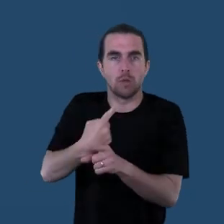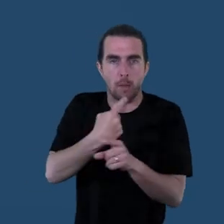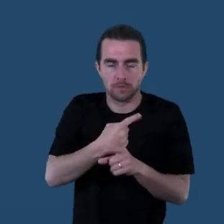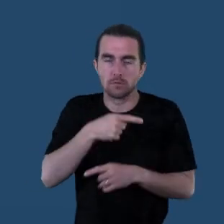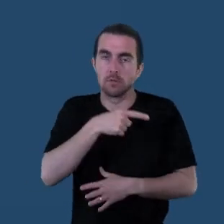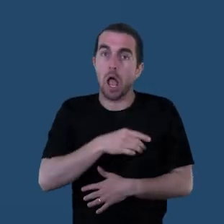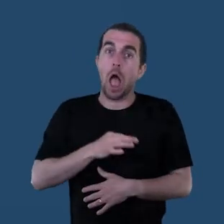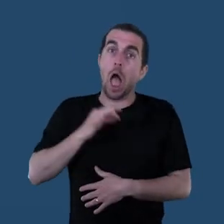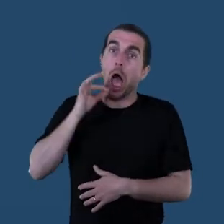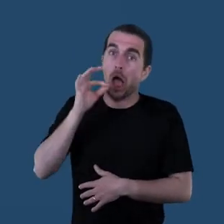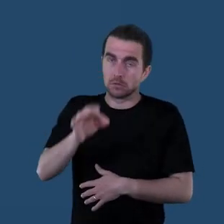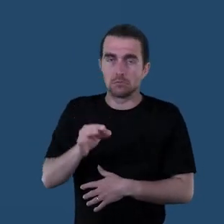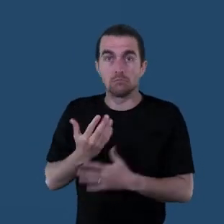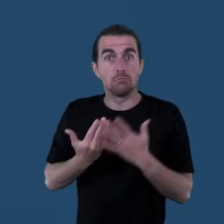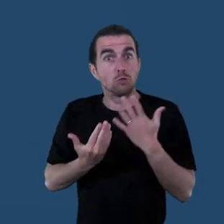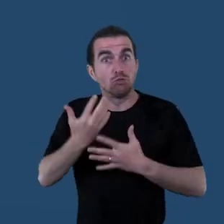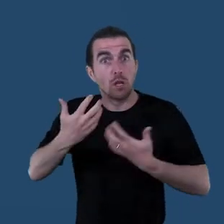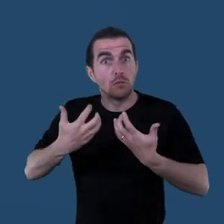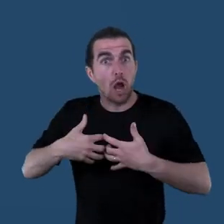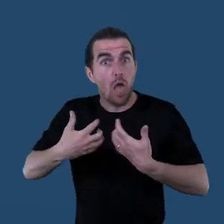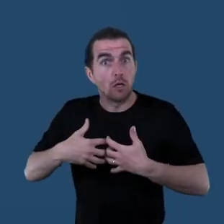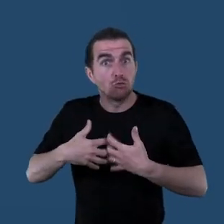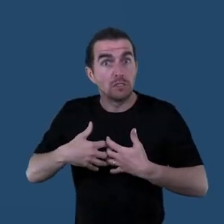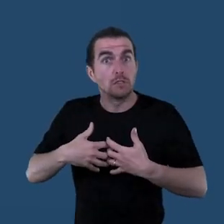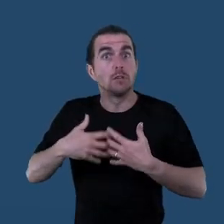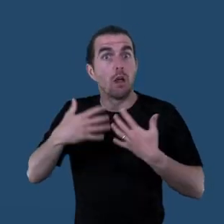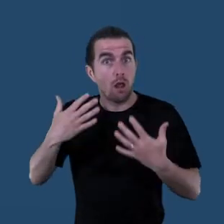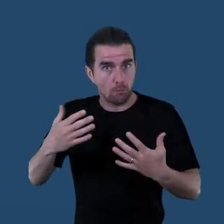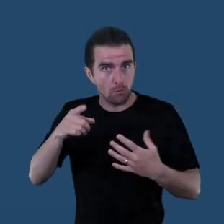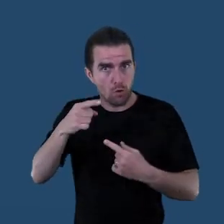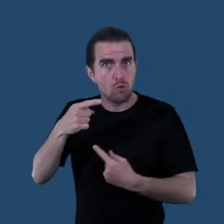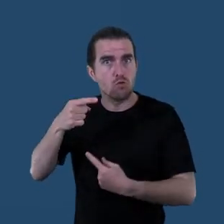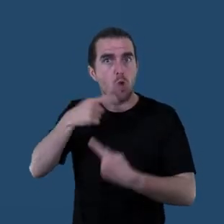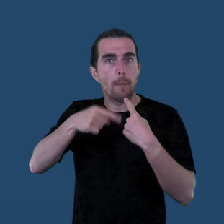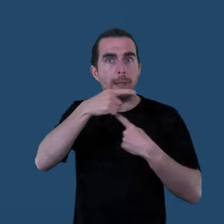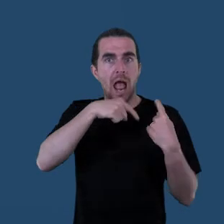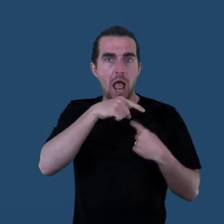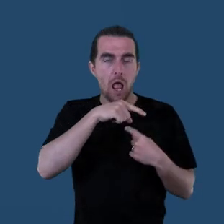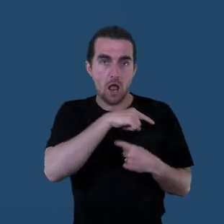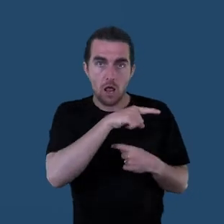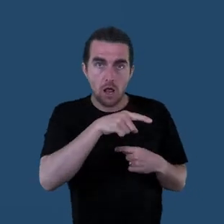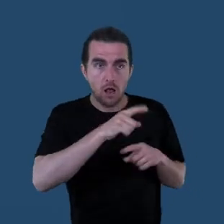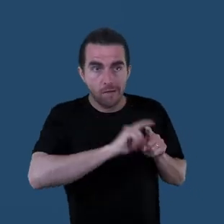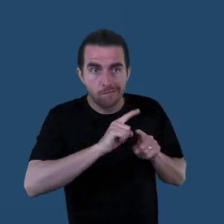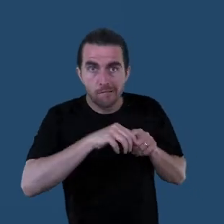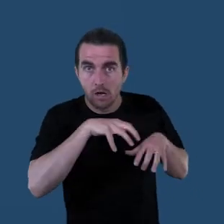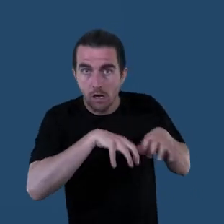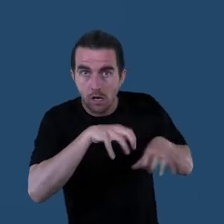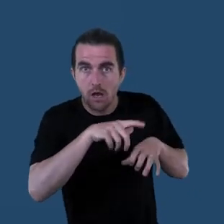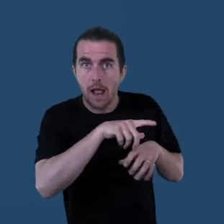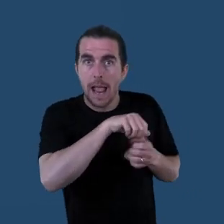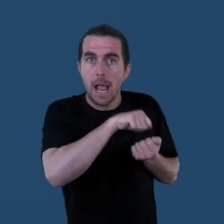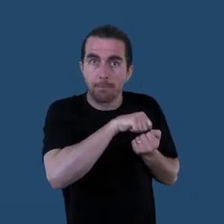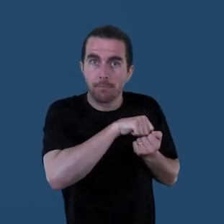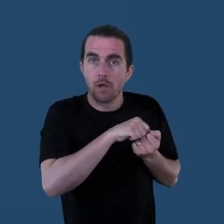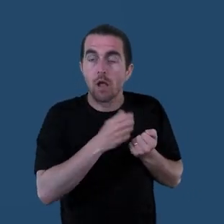Sue's asking, "With new technology coming in all the time, do you then go back to preserved mammals and use this new technology and find out new things